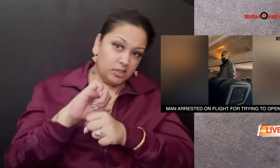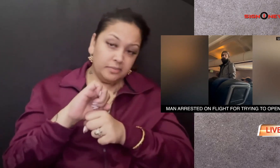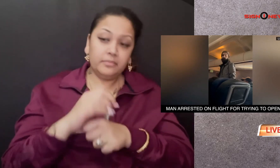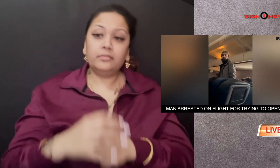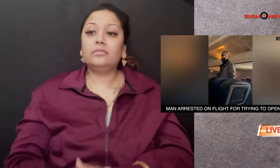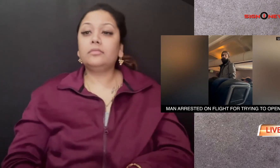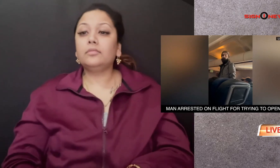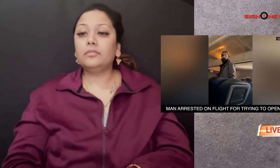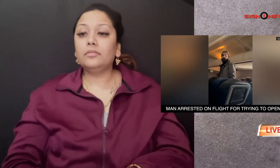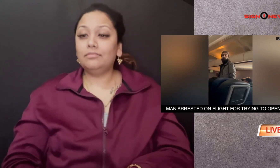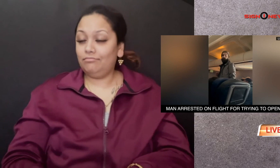Check out the video.